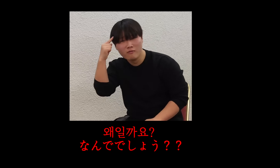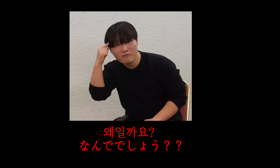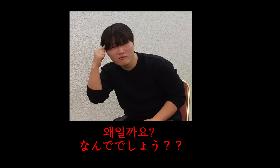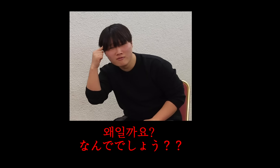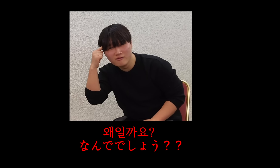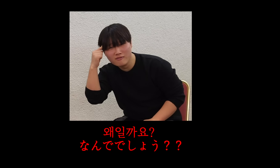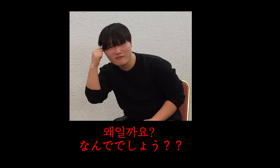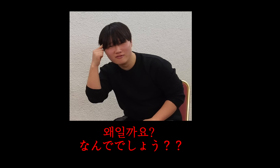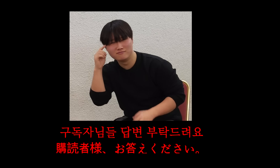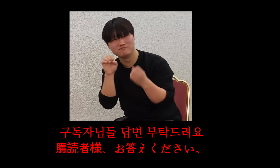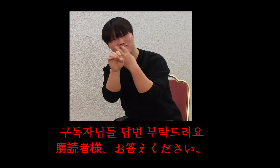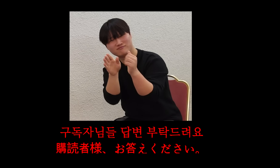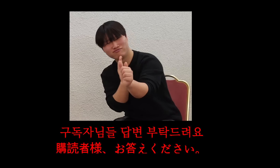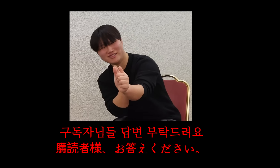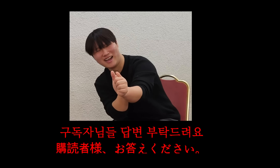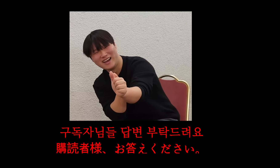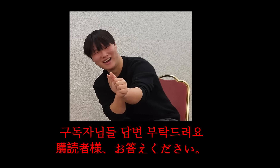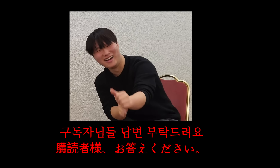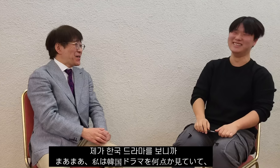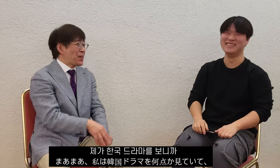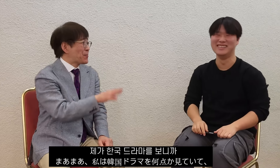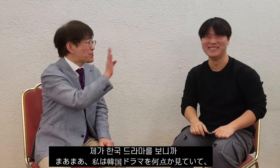Hmm... why? Subscribers, please reply :)